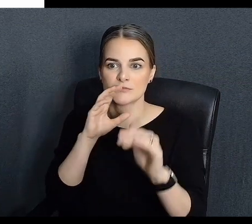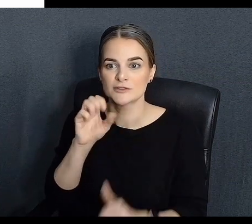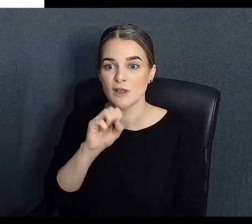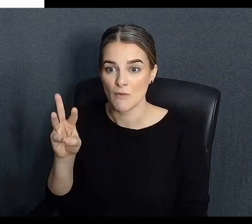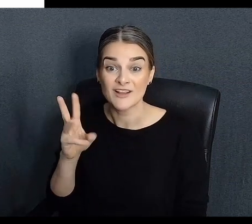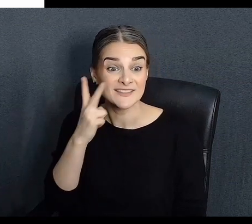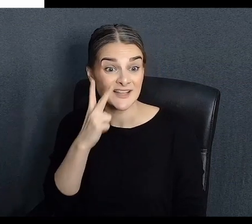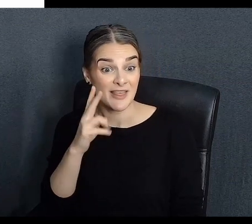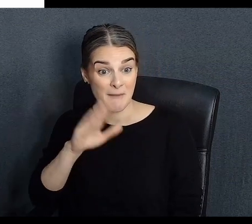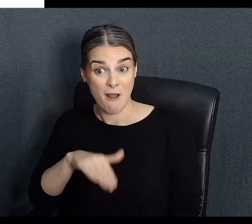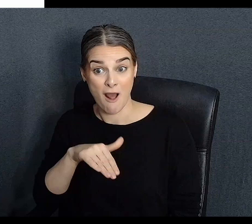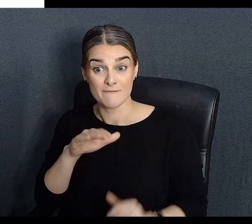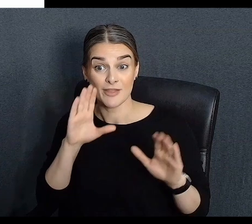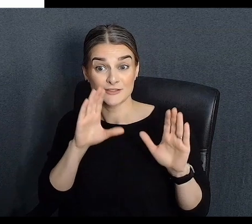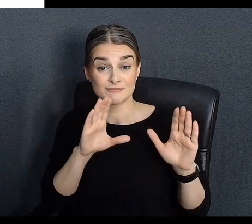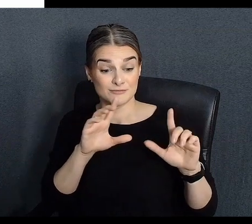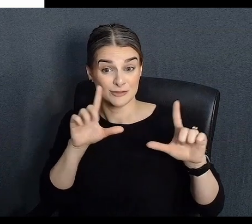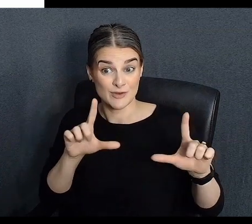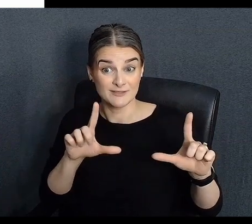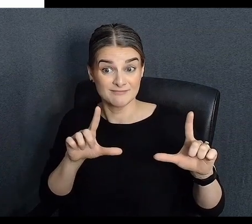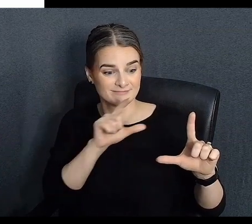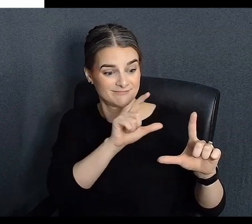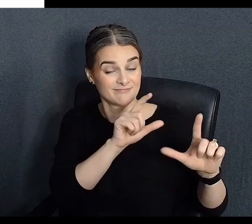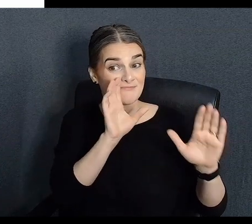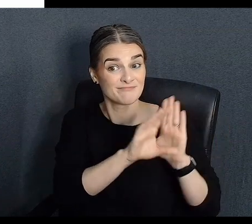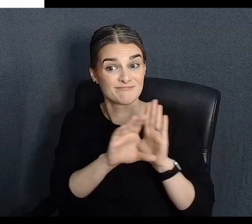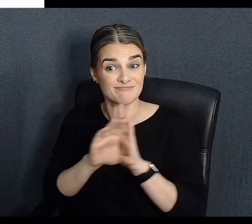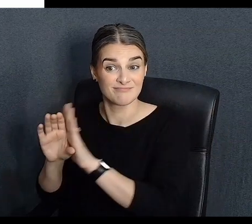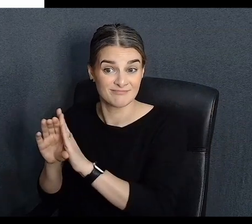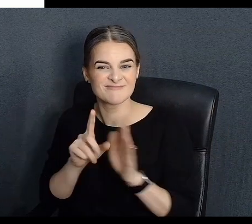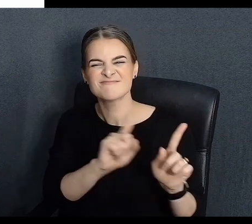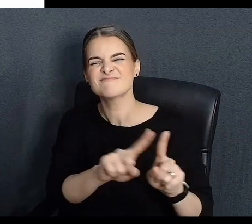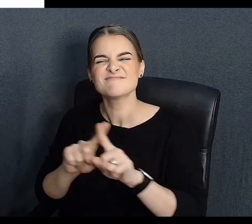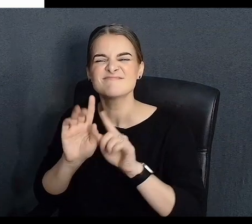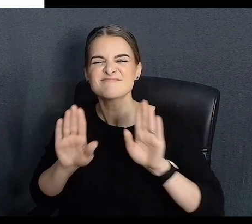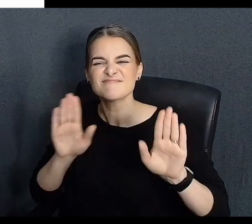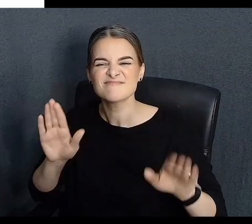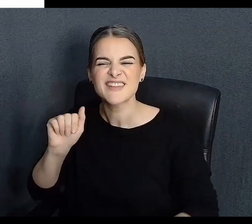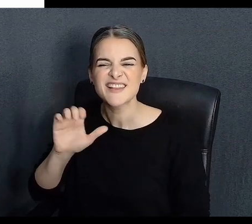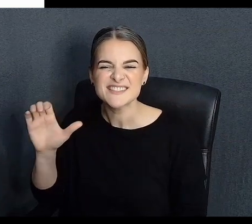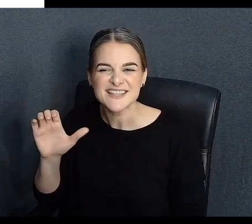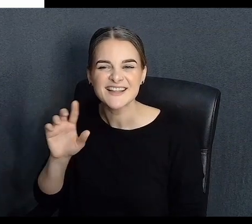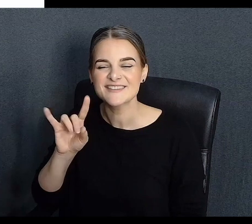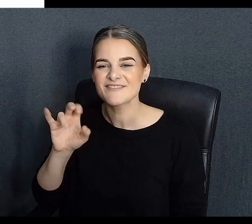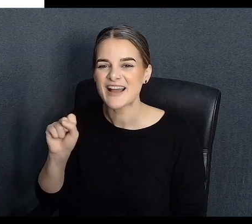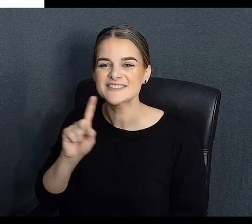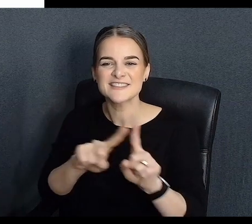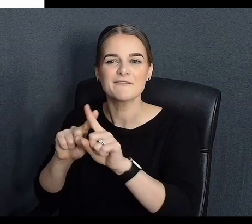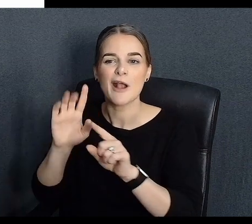there's images of all kinds of different AAC devices from different companies. And you'll notice that they're all kind